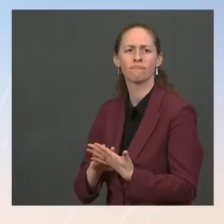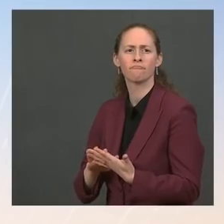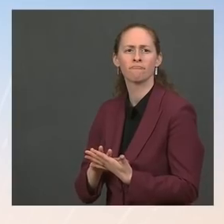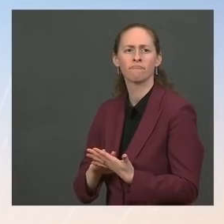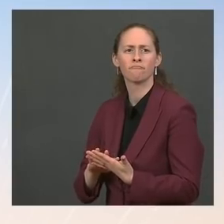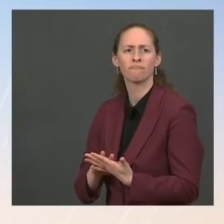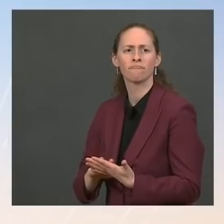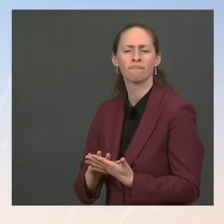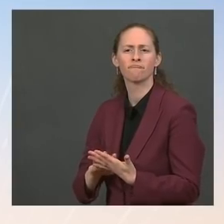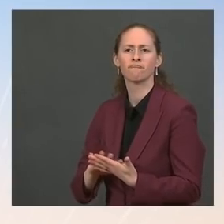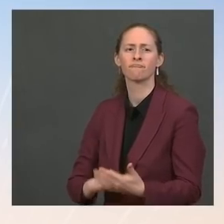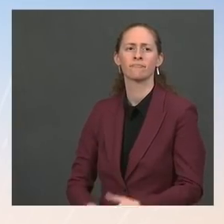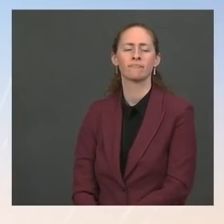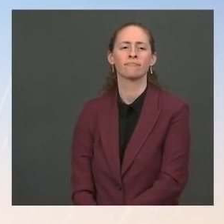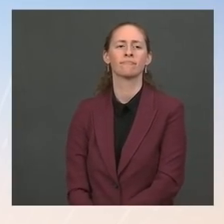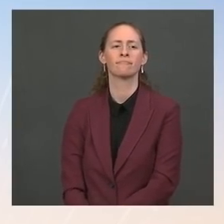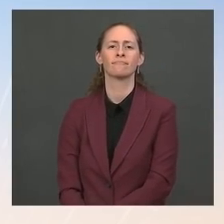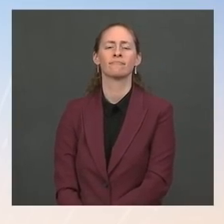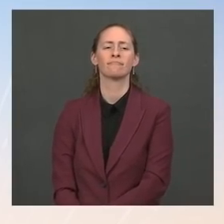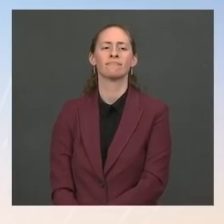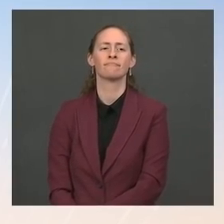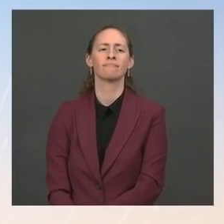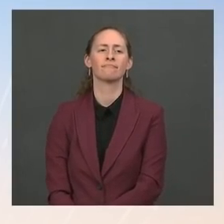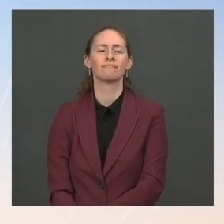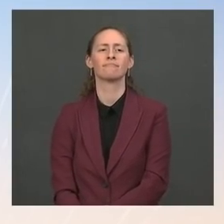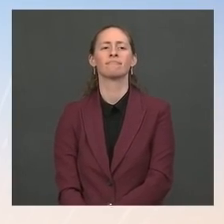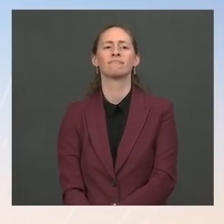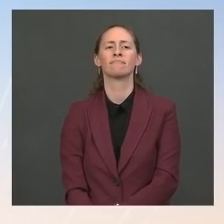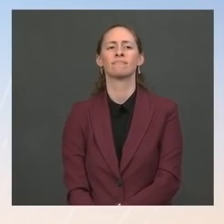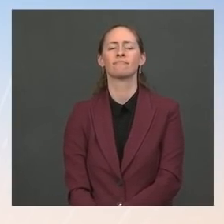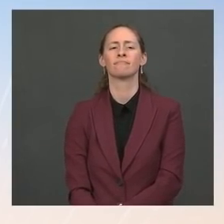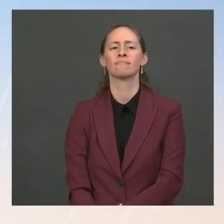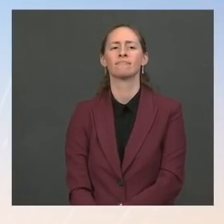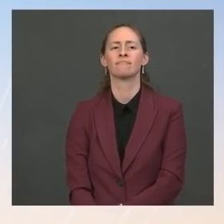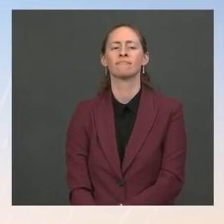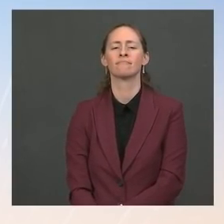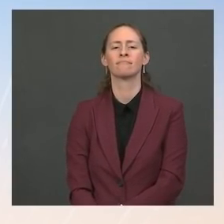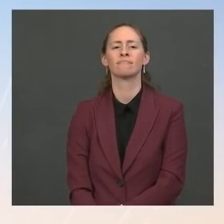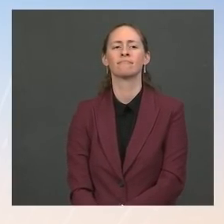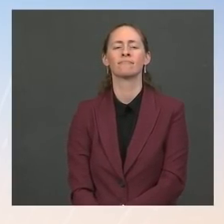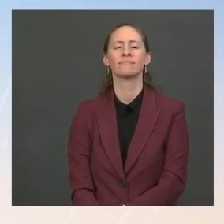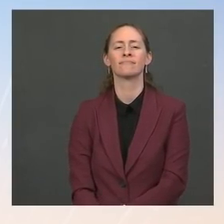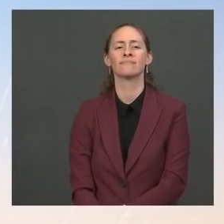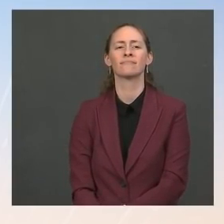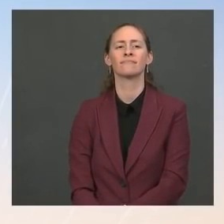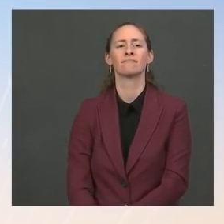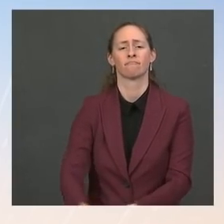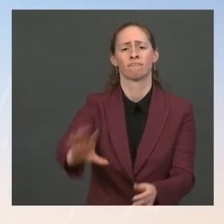Ms. Psaki: Well, in recent week, and certainly days, we've extensive interactions with our European allies and partners,